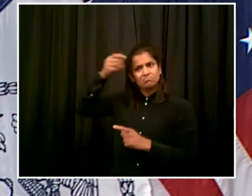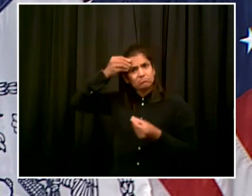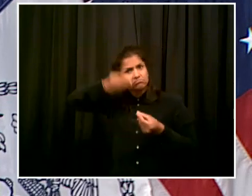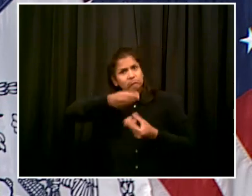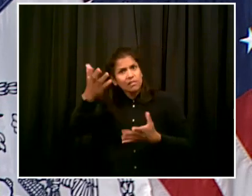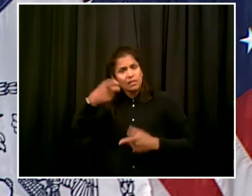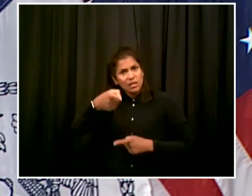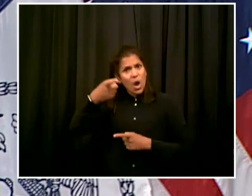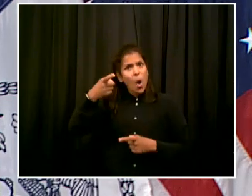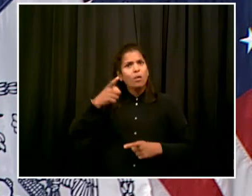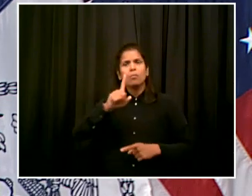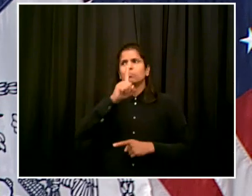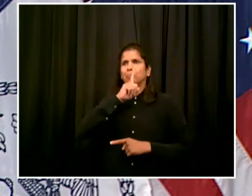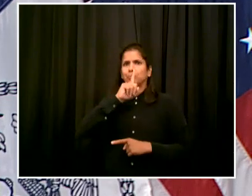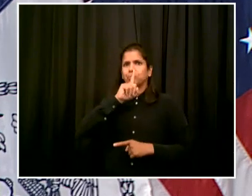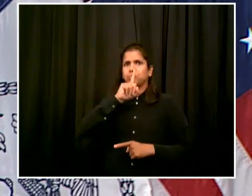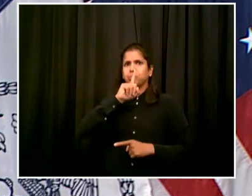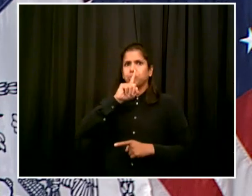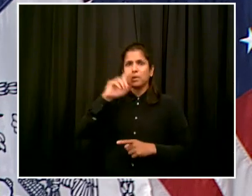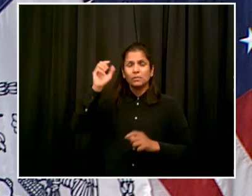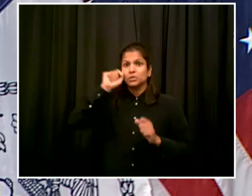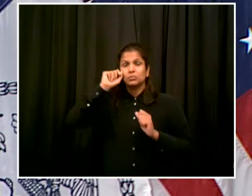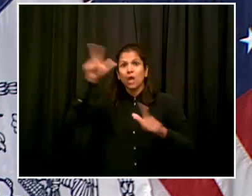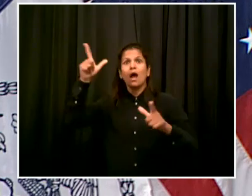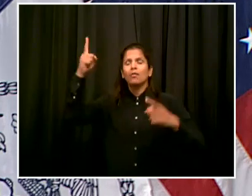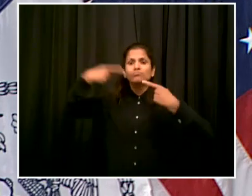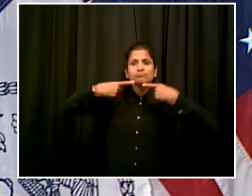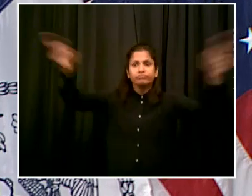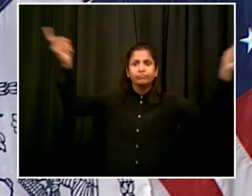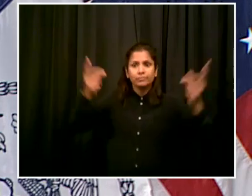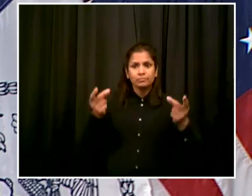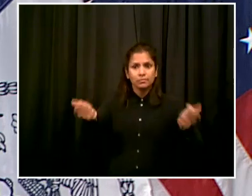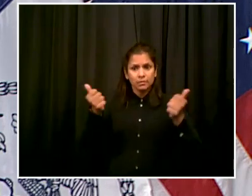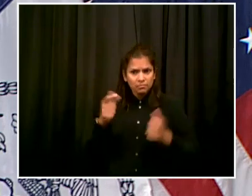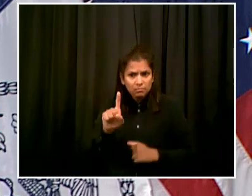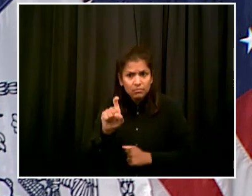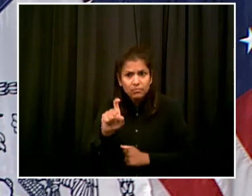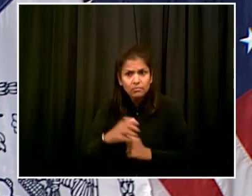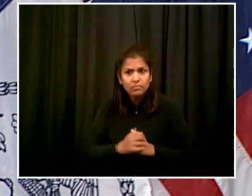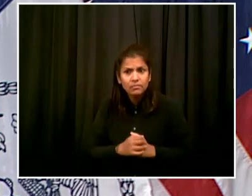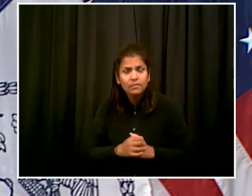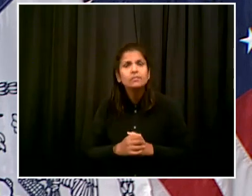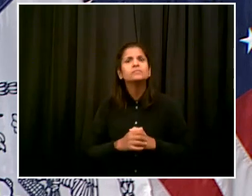GOVERR NOON WHAT